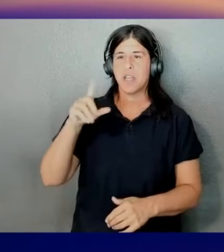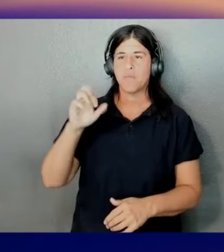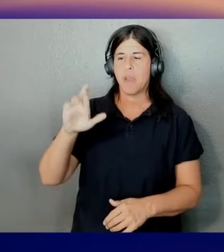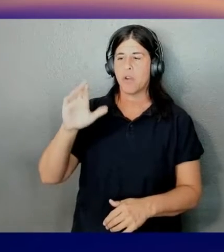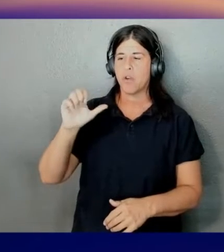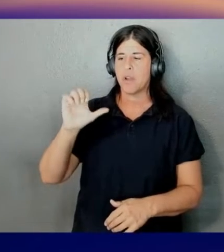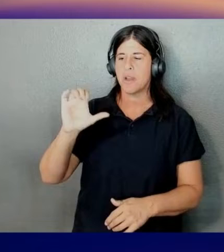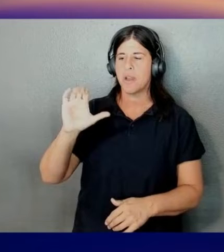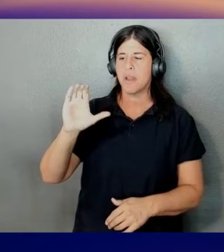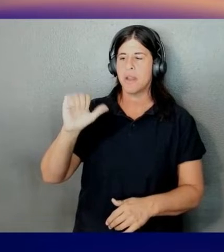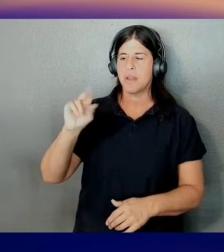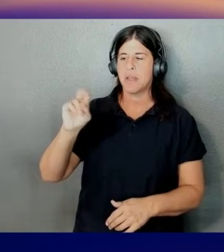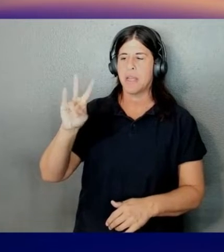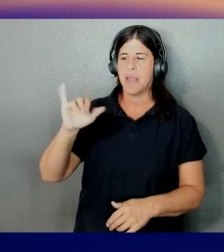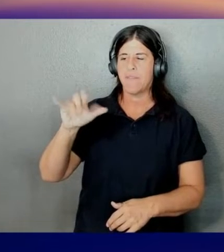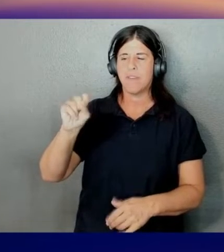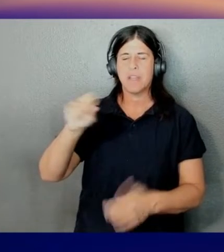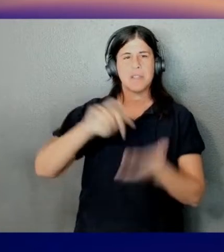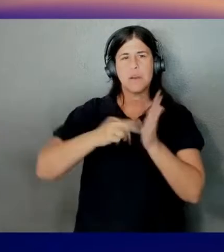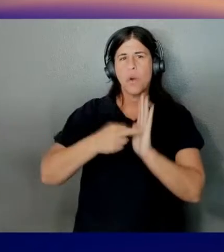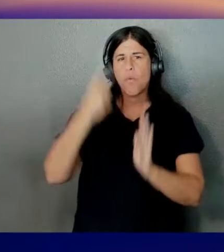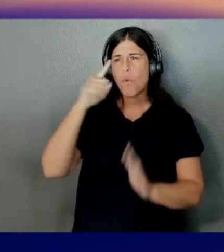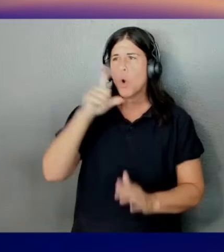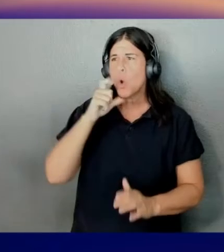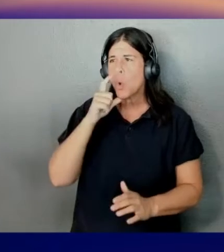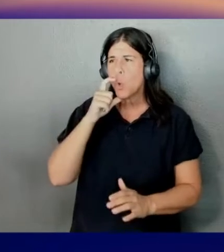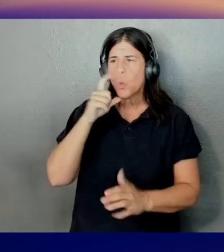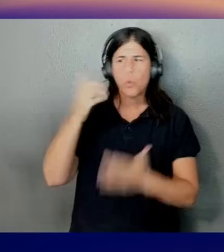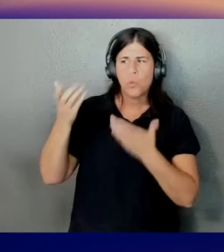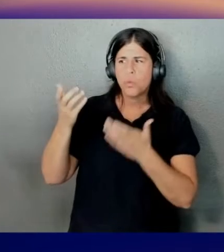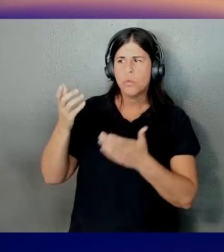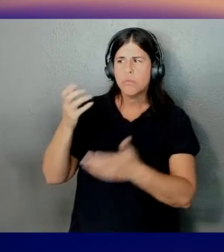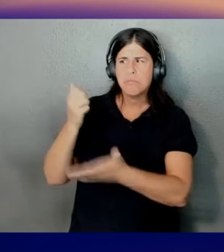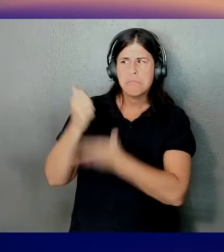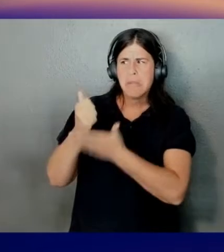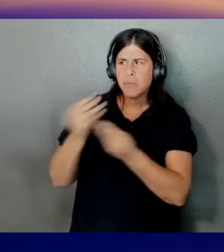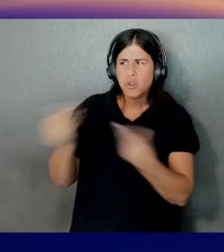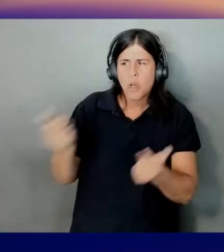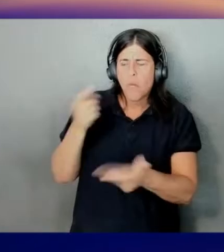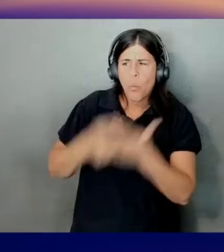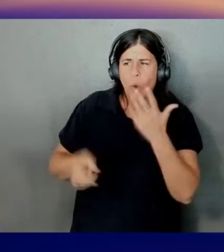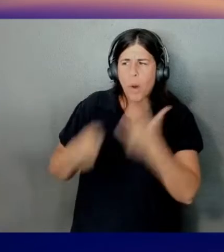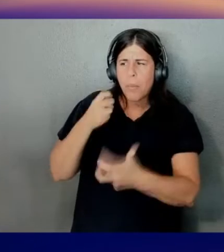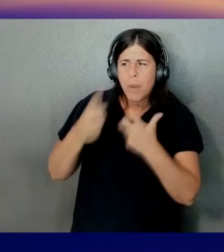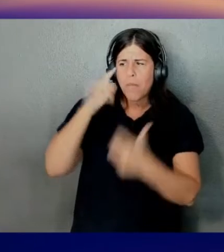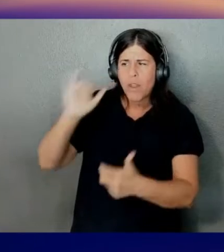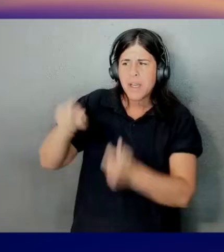who is it intended for and what problems does it help solve for those that particular customer base?